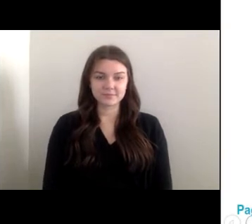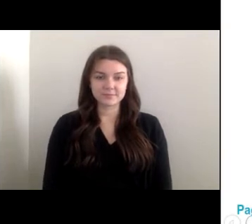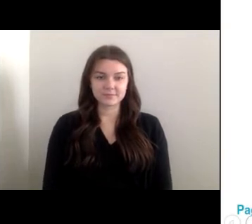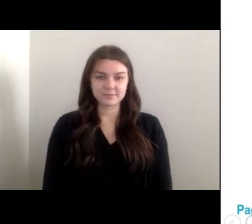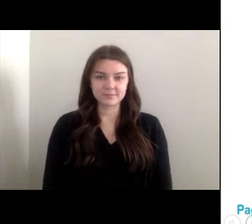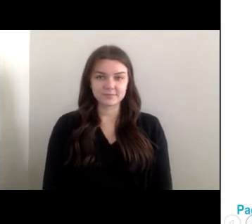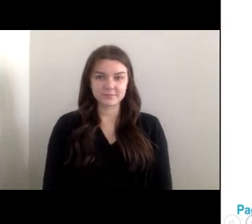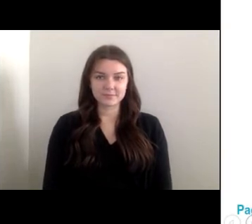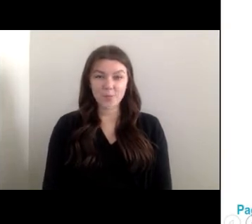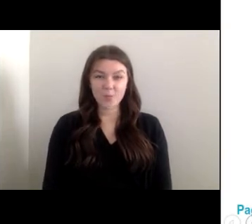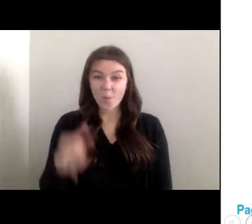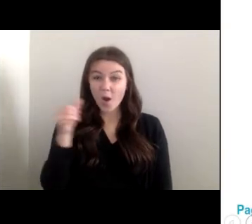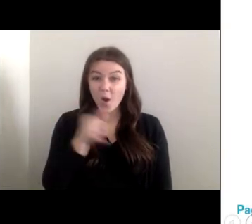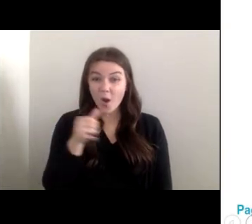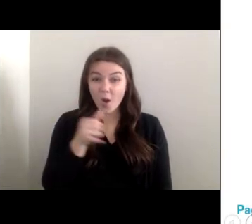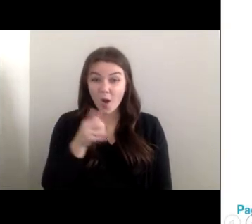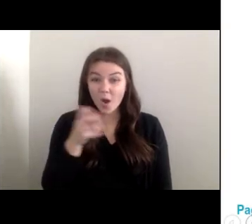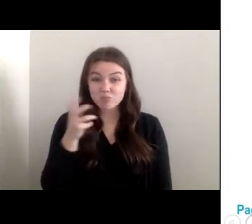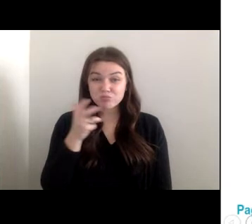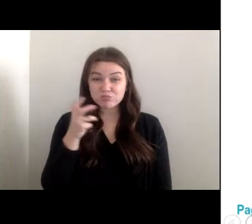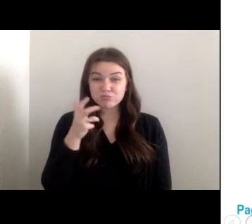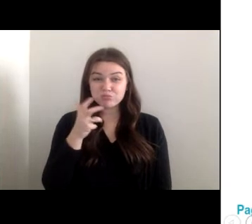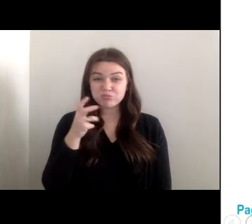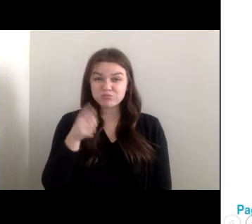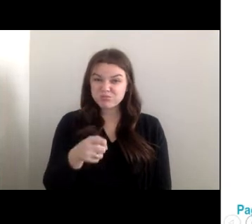Whoa, that looks a little bit different.